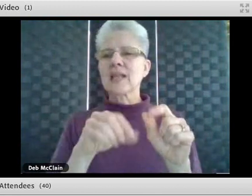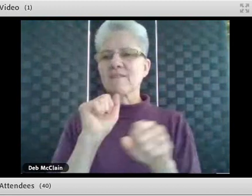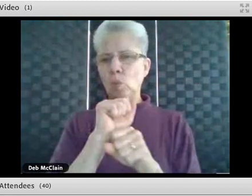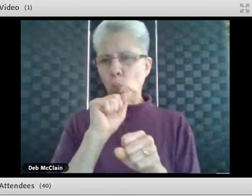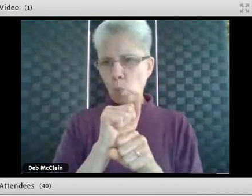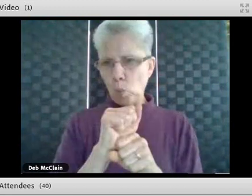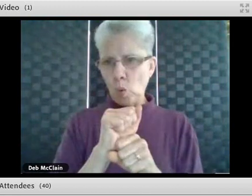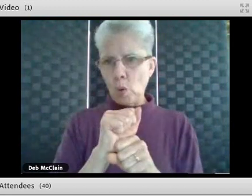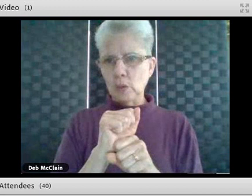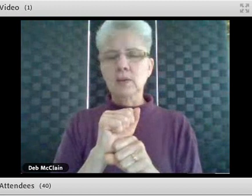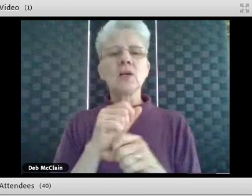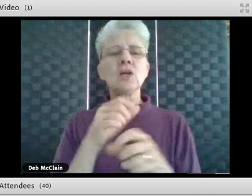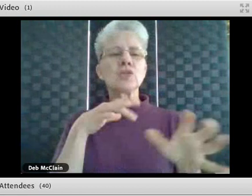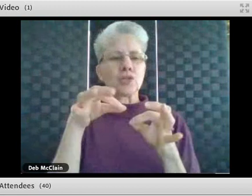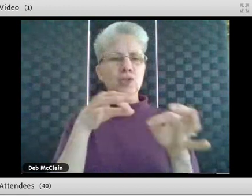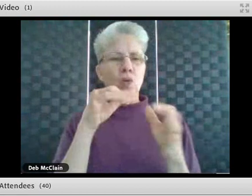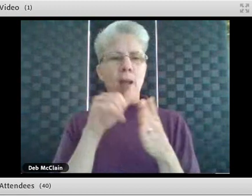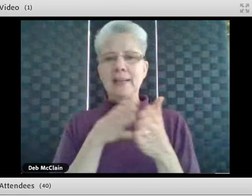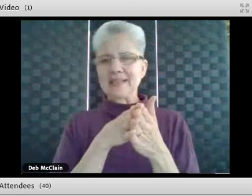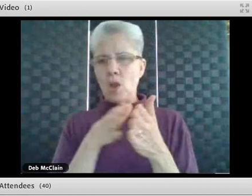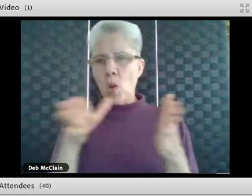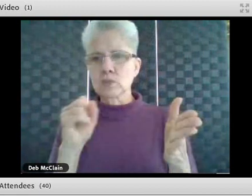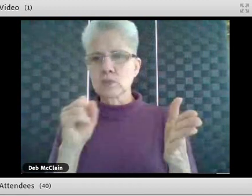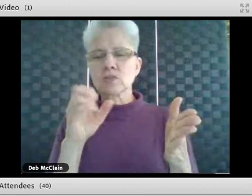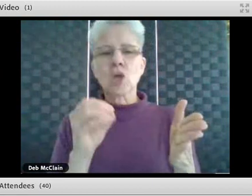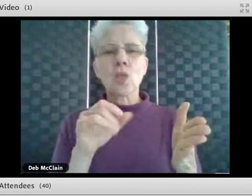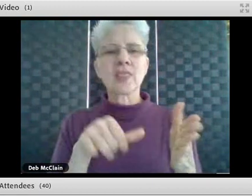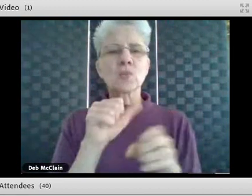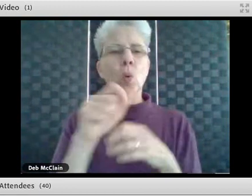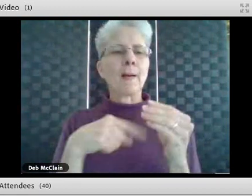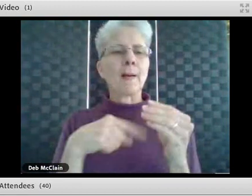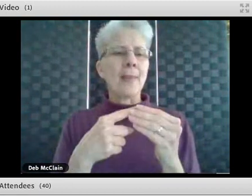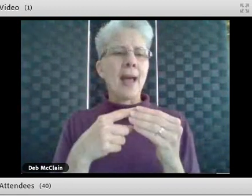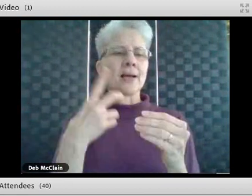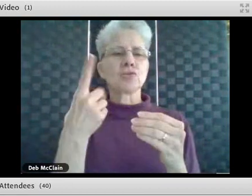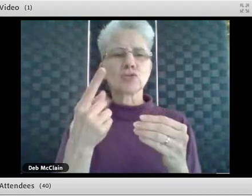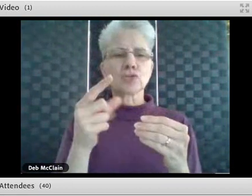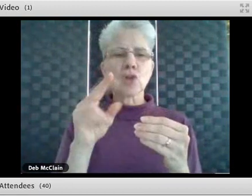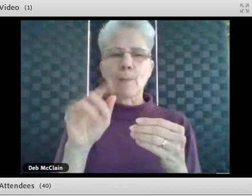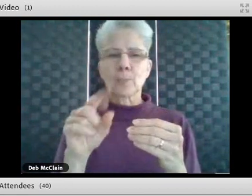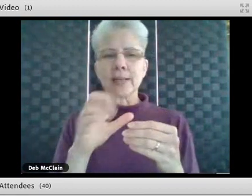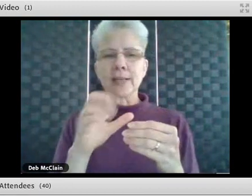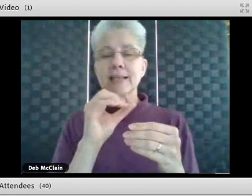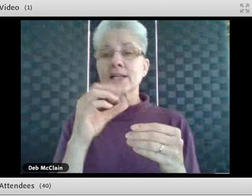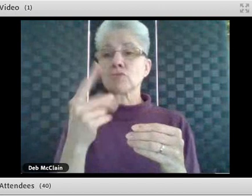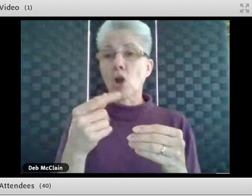aiming to describe the work as a whole. So this work about dog breeds and dog care, presumably,